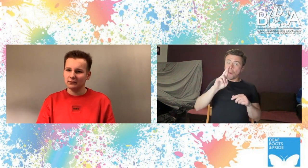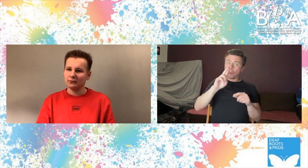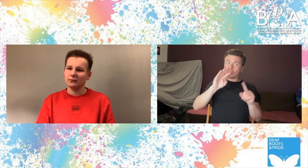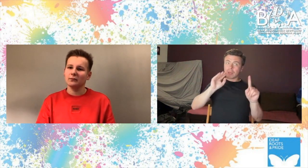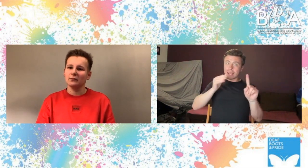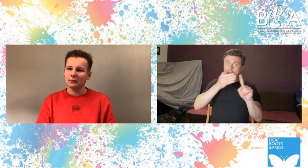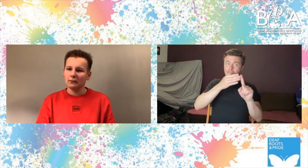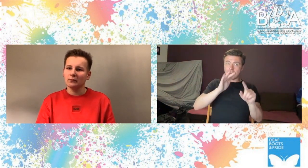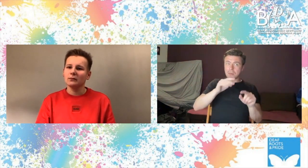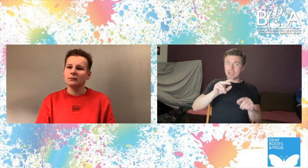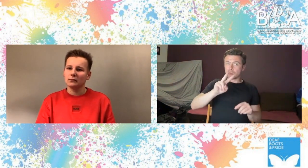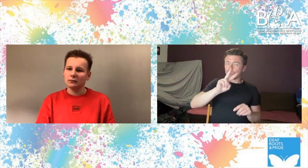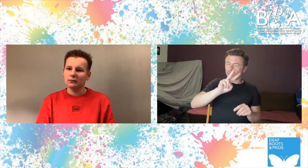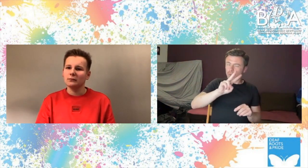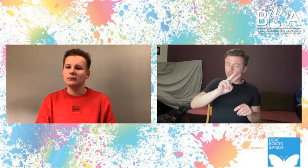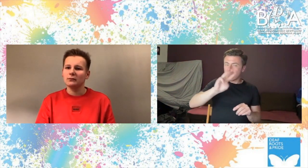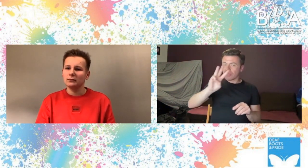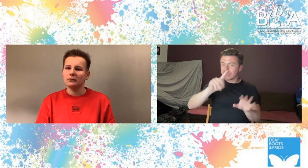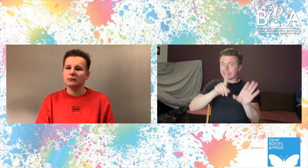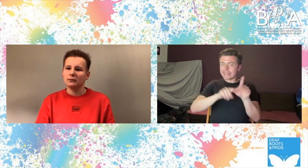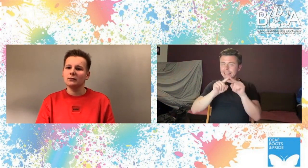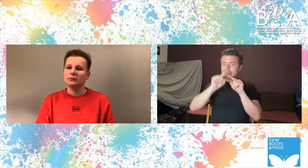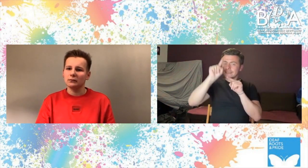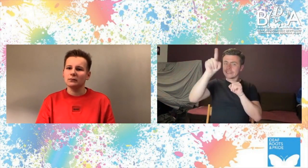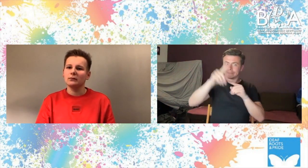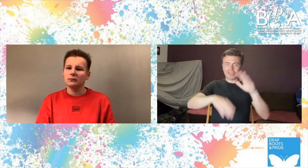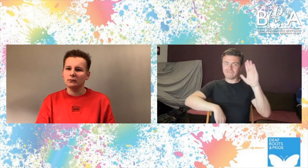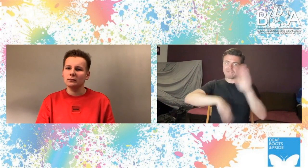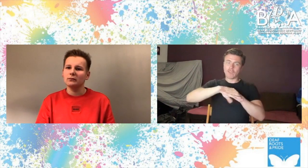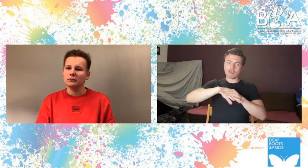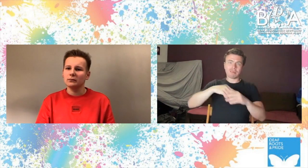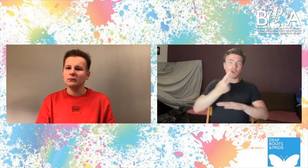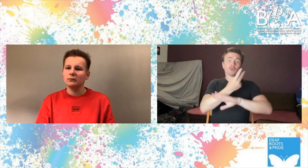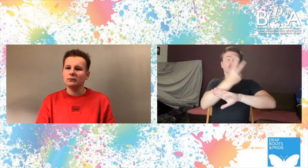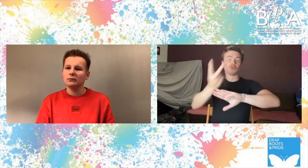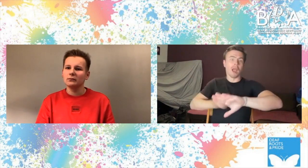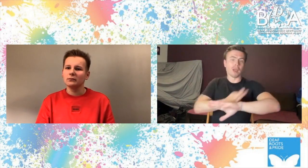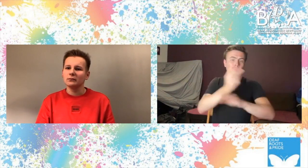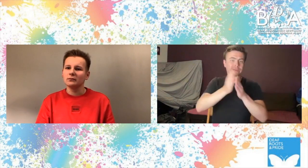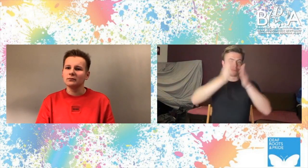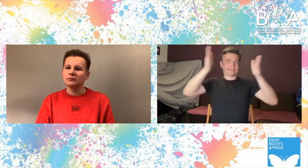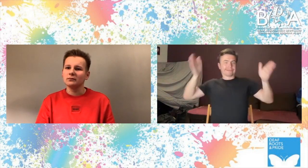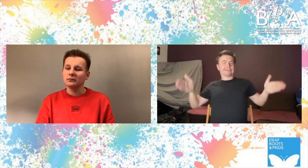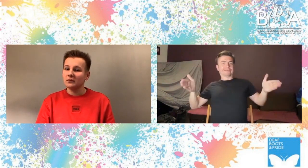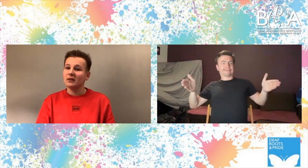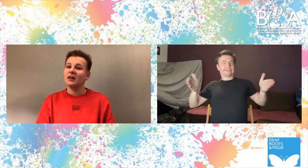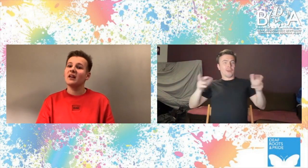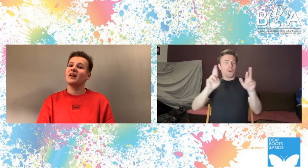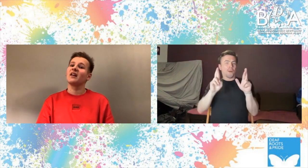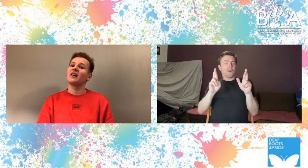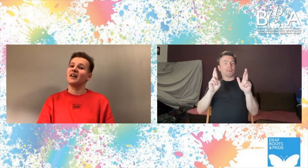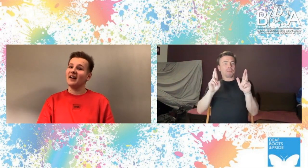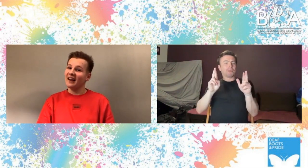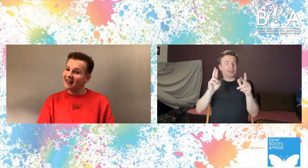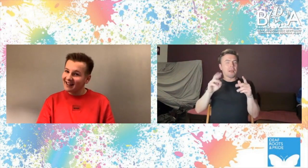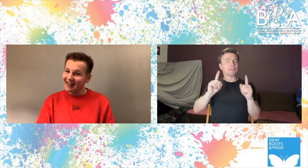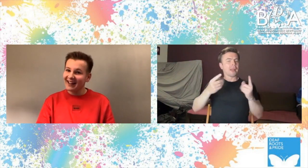Maybe in two- or three-years’ time I’ll be making full lengthy 2 hours films.